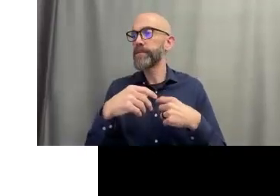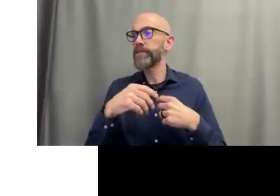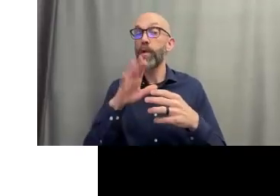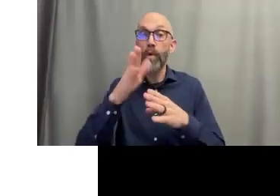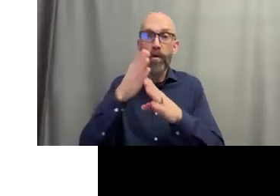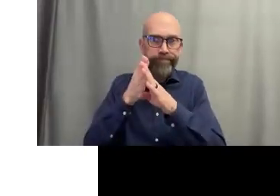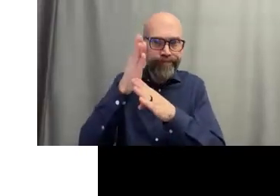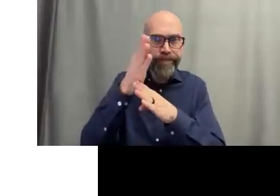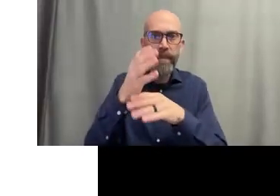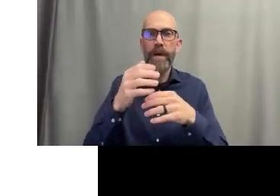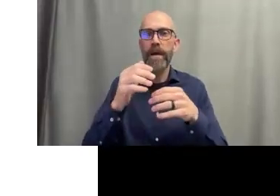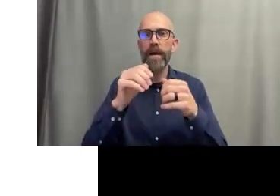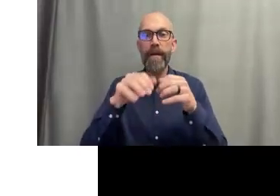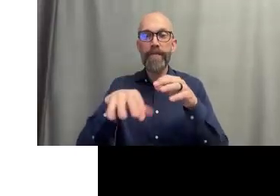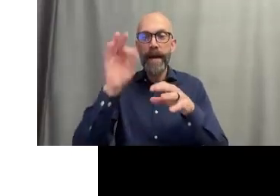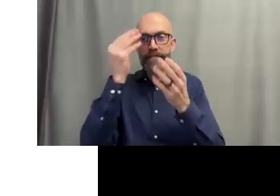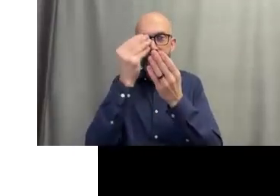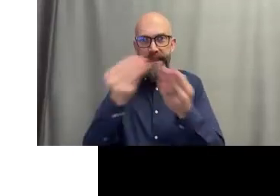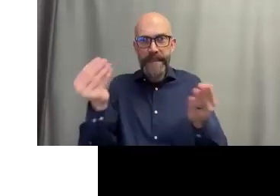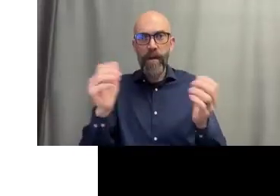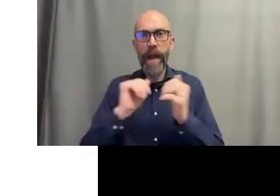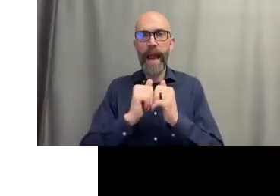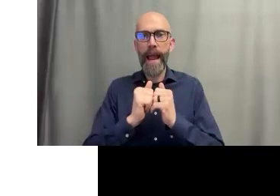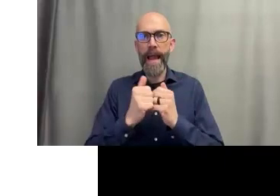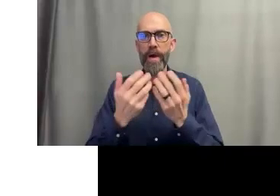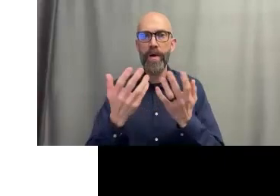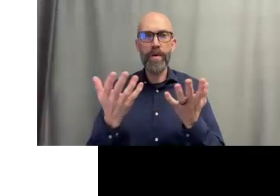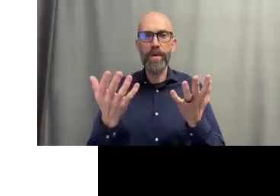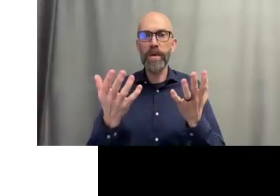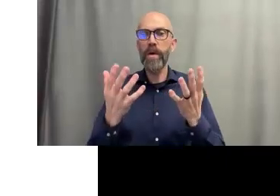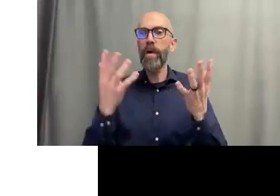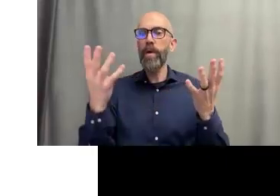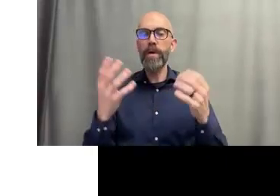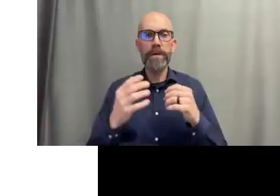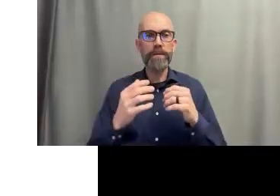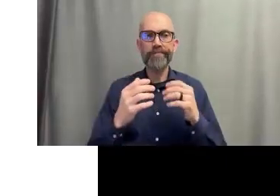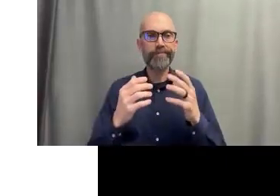how to find materials, even how to find, not necessarily